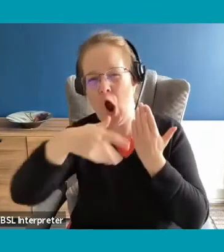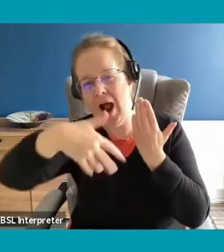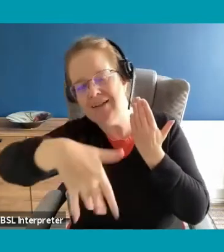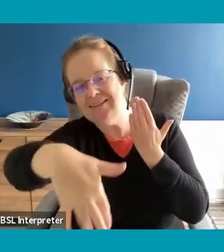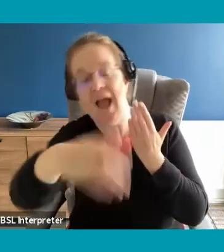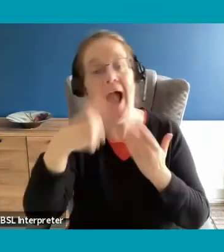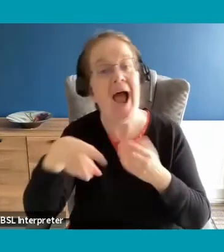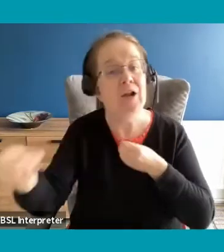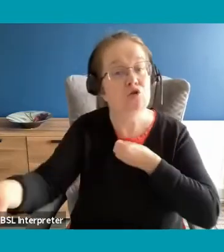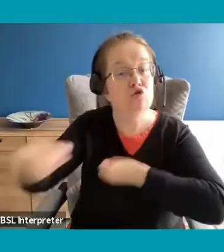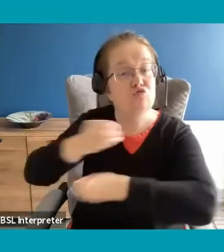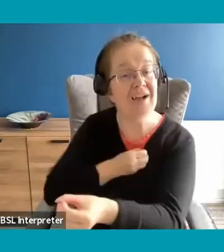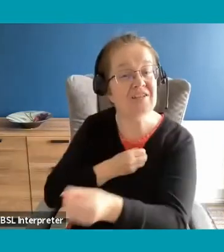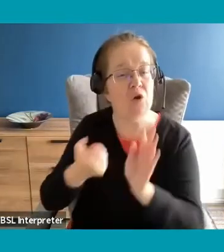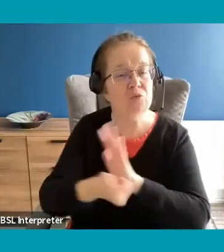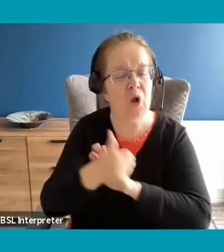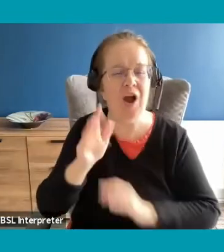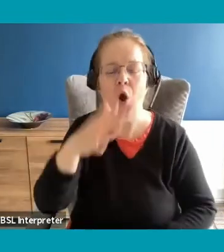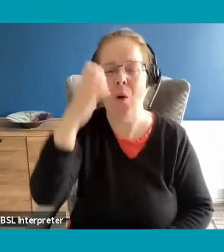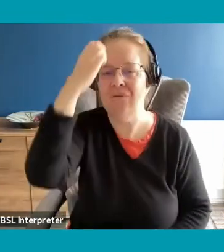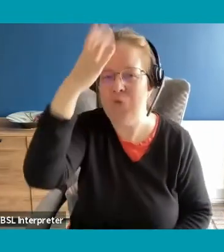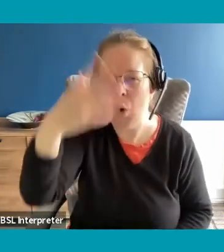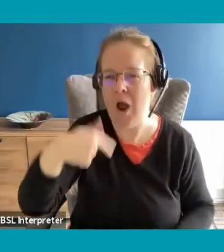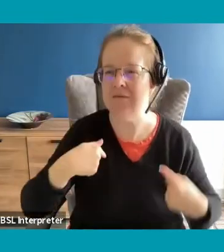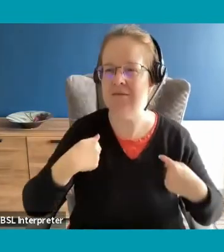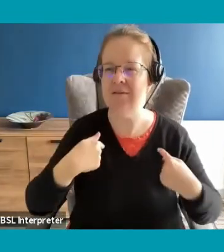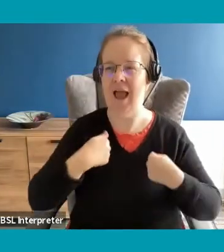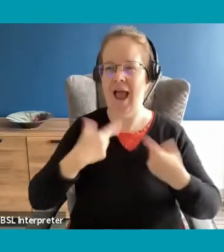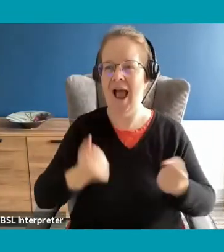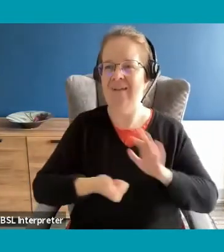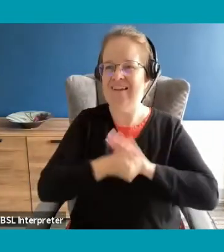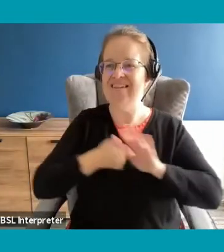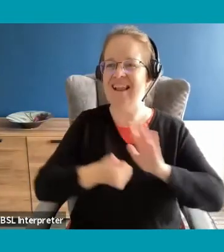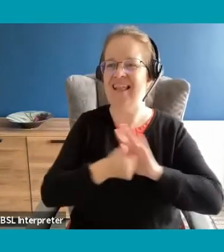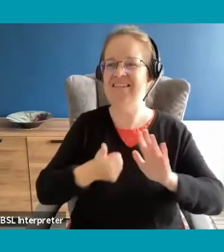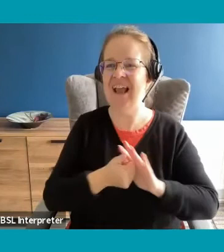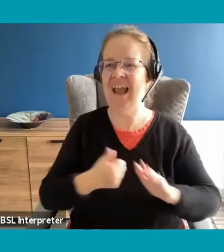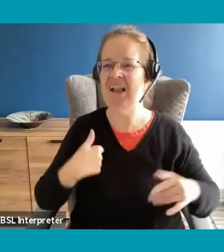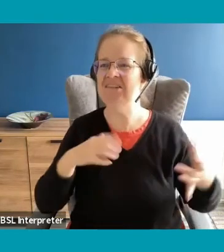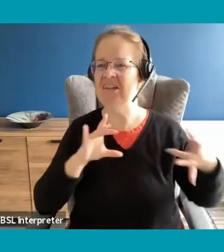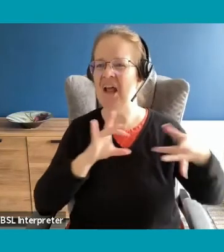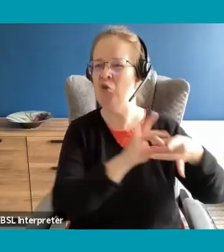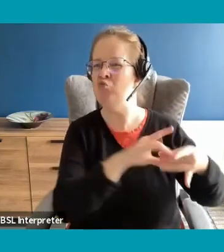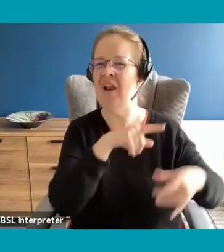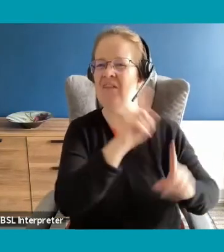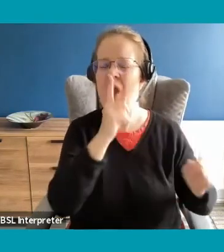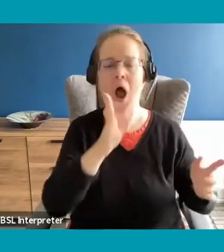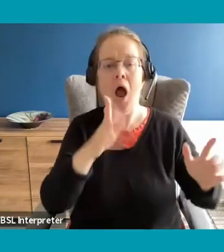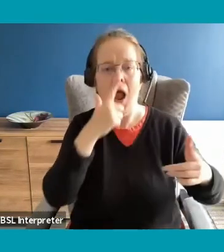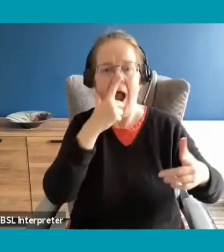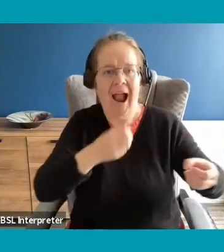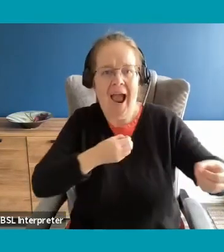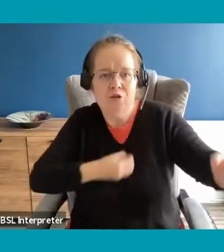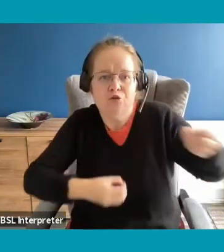Sometimes we forget that we've got all these fabulous skills from other places and experiences, and they're very, very relevant.